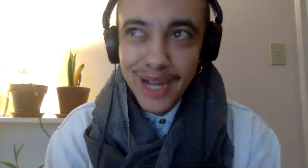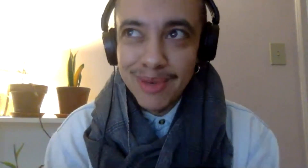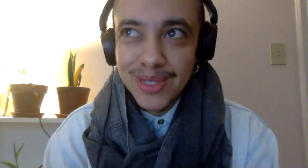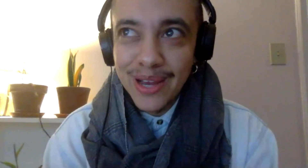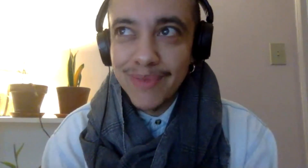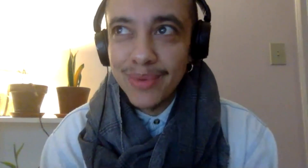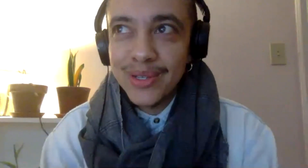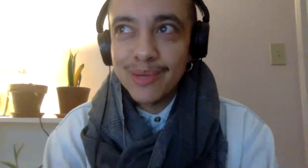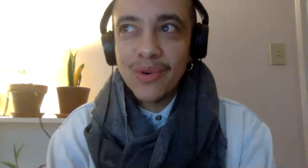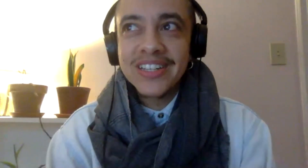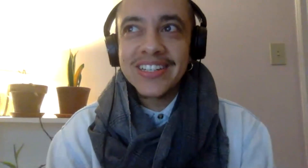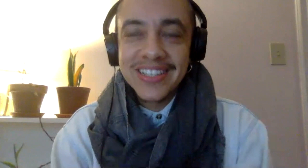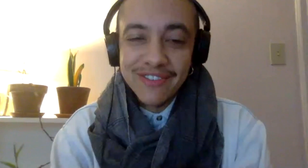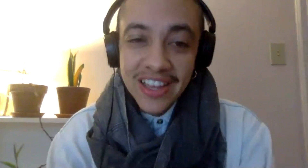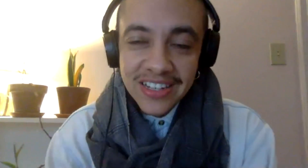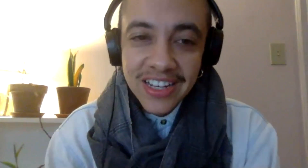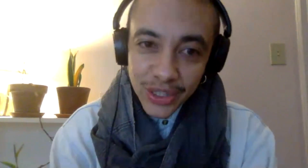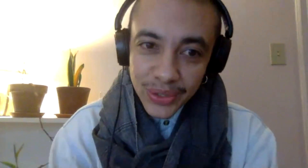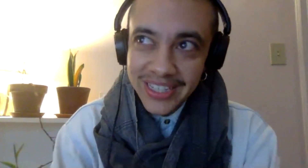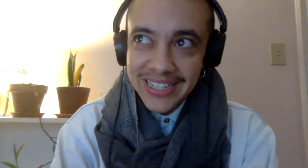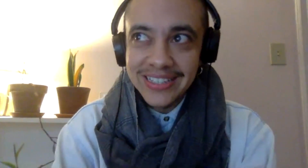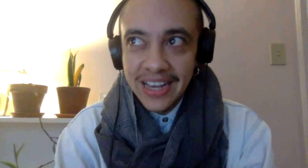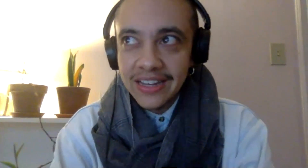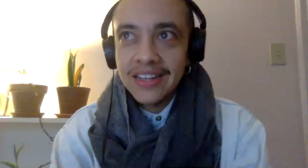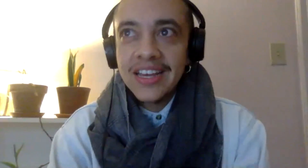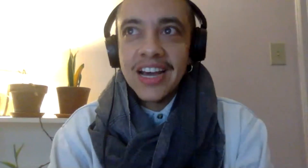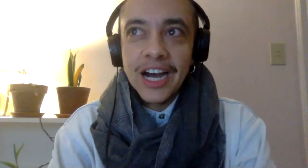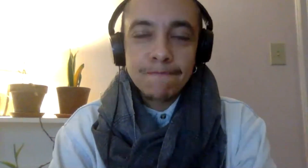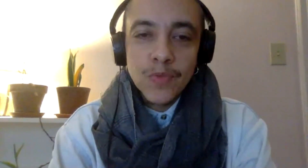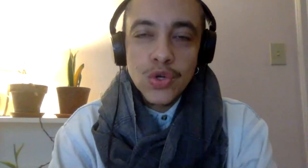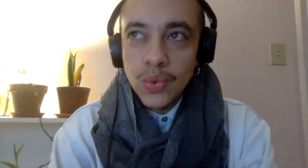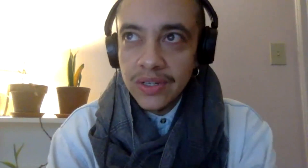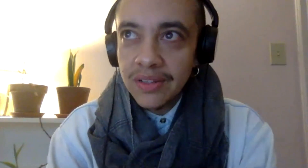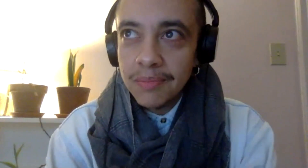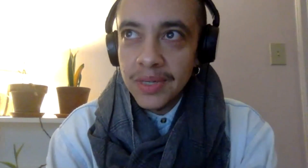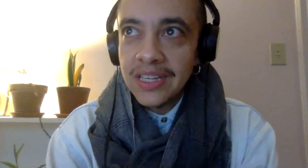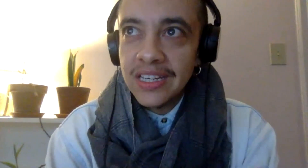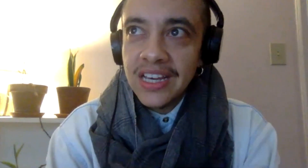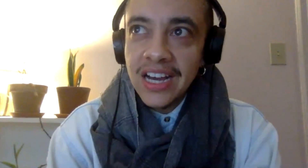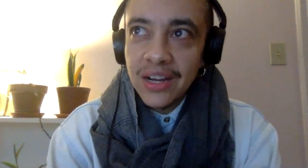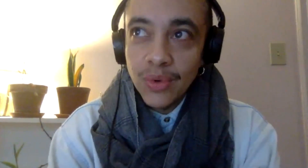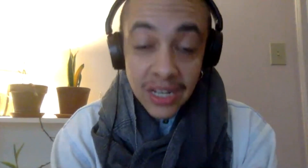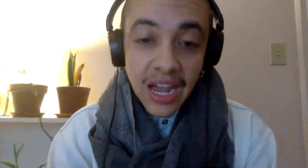beam staff members supporting today's event, including Yidan who will be reading out